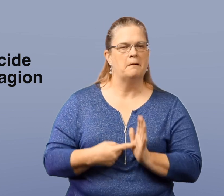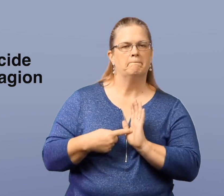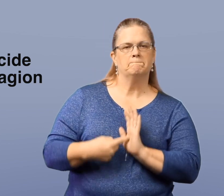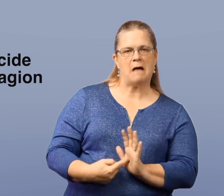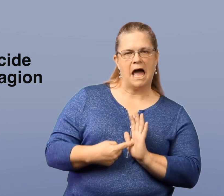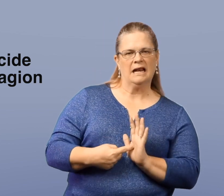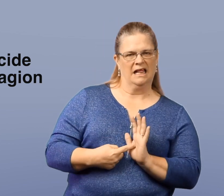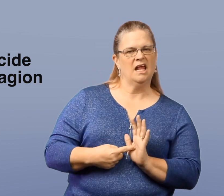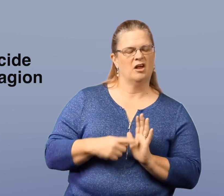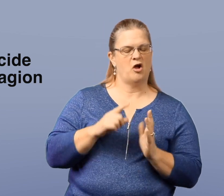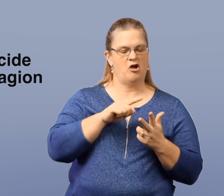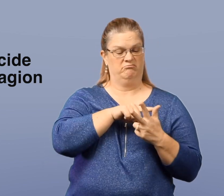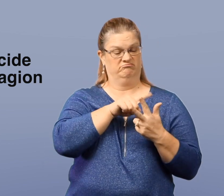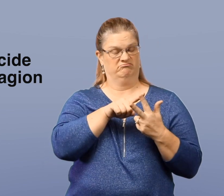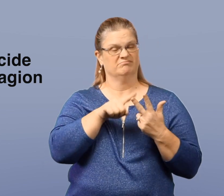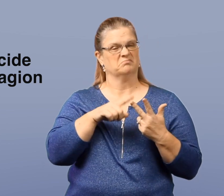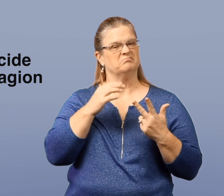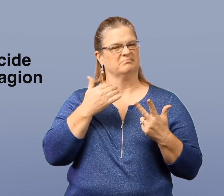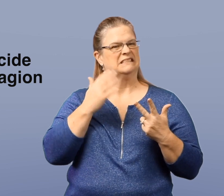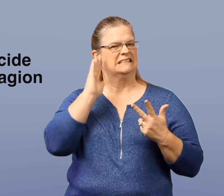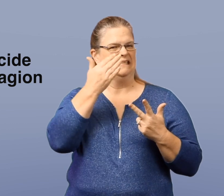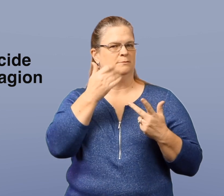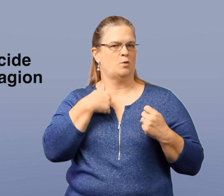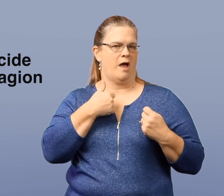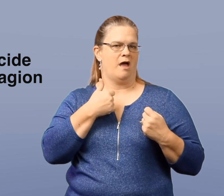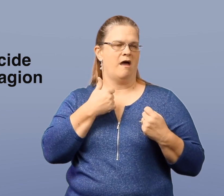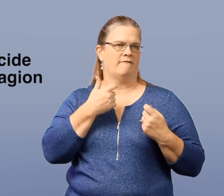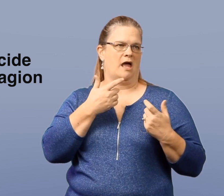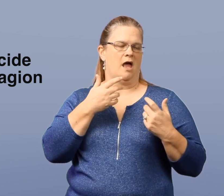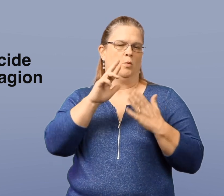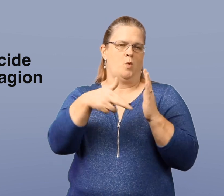and modeling are each thought to play a role in contagion.